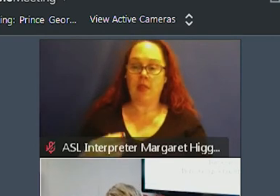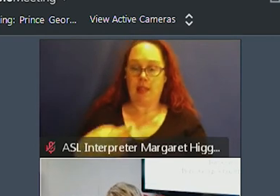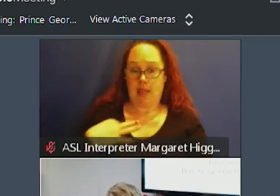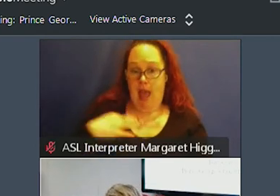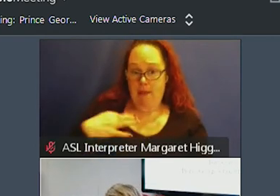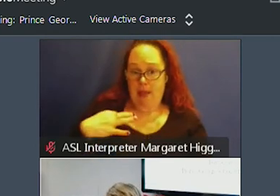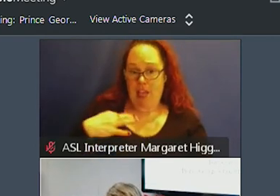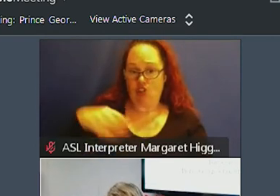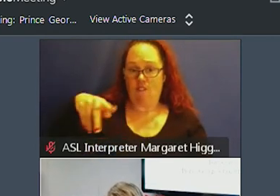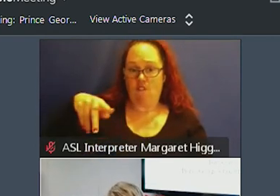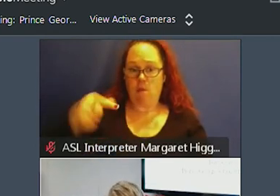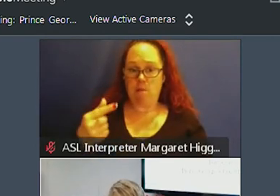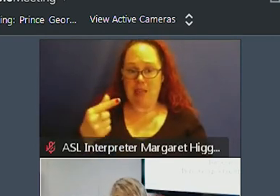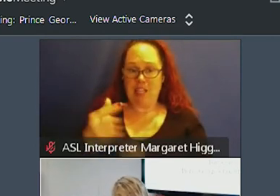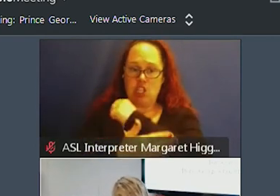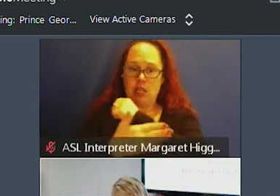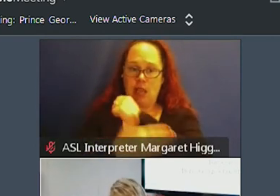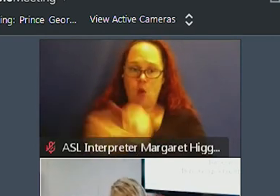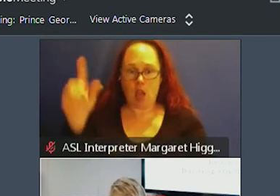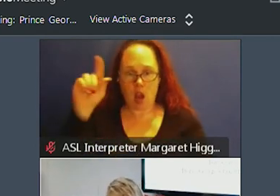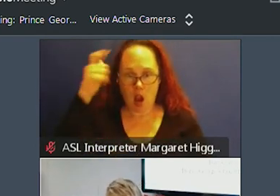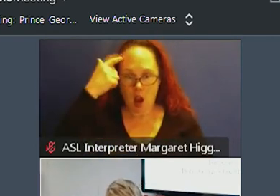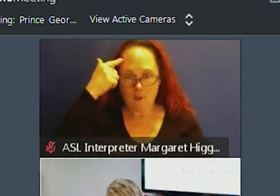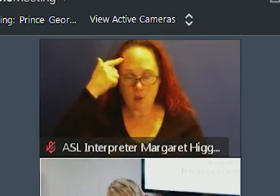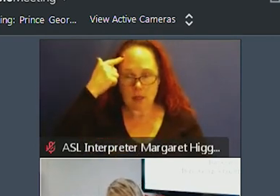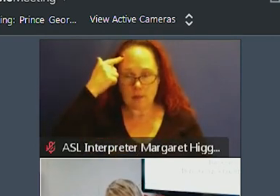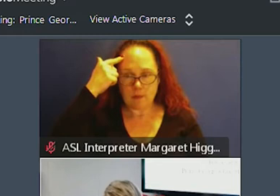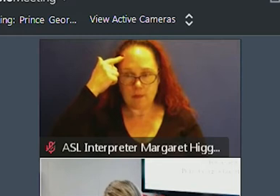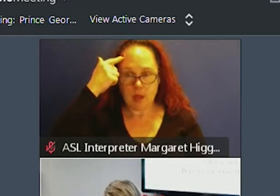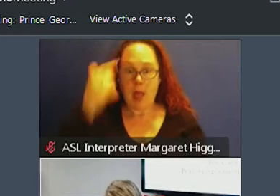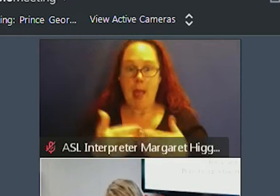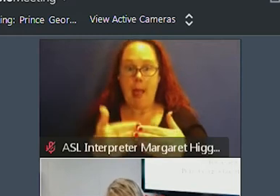government and pursuant to the land use article specifically